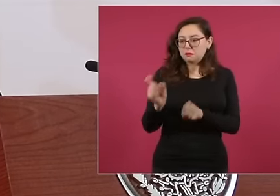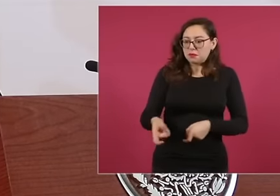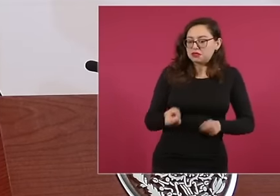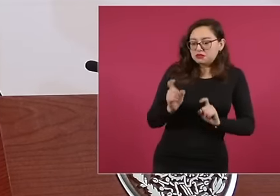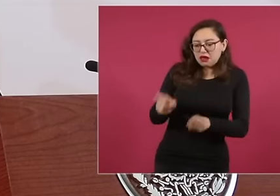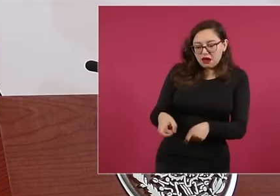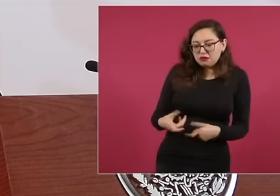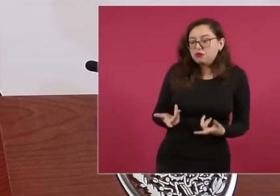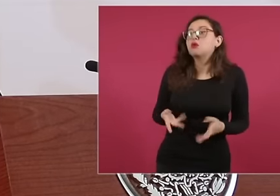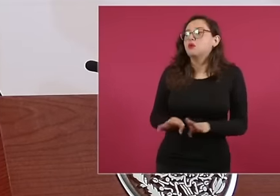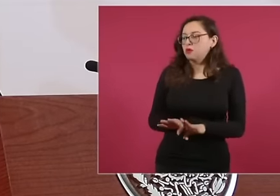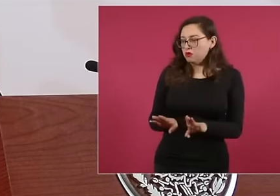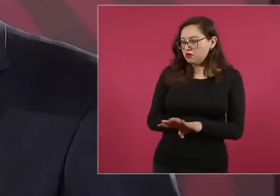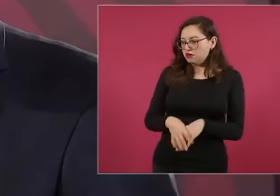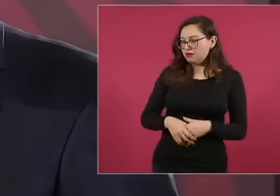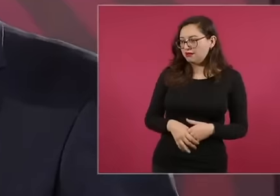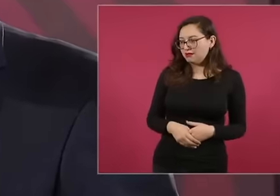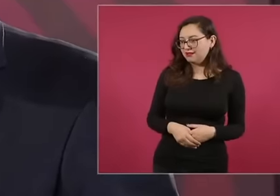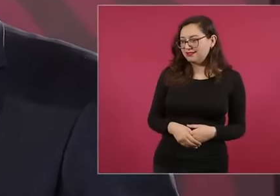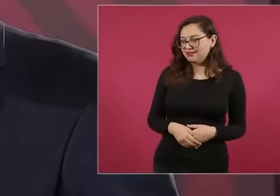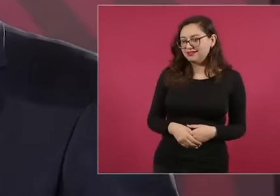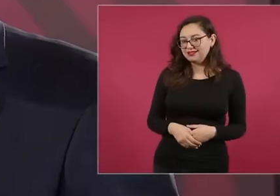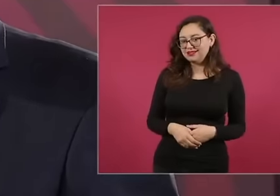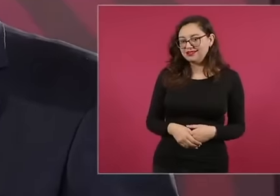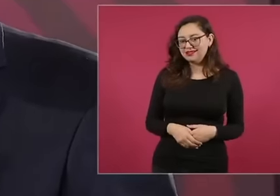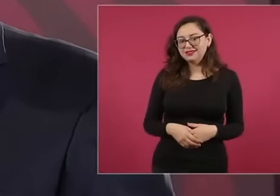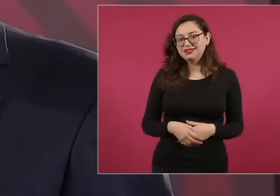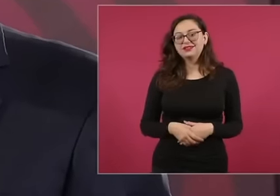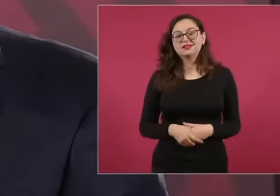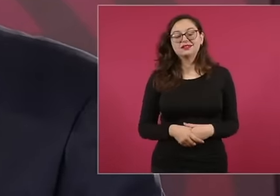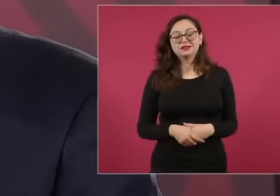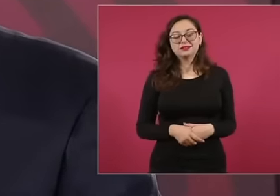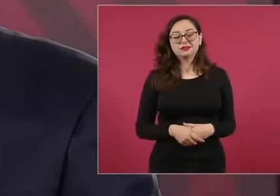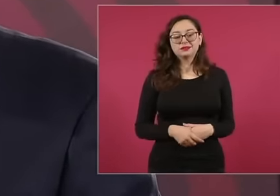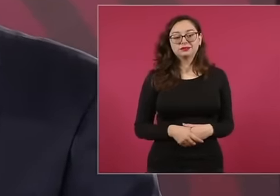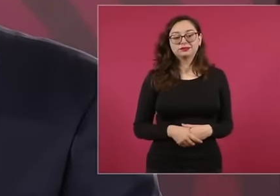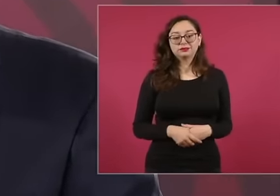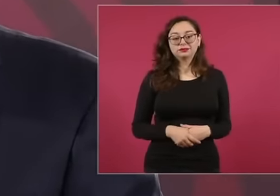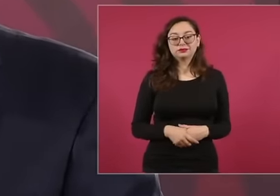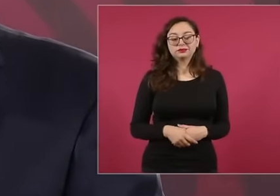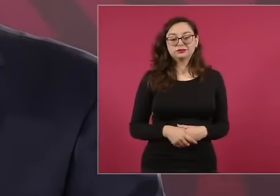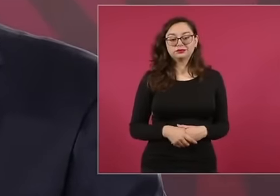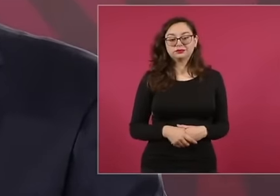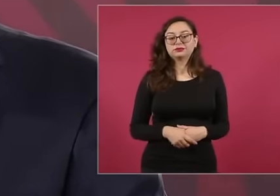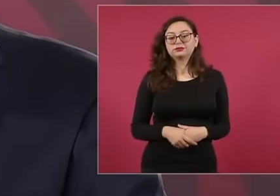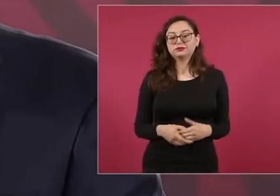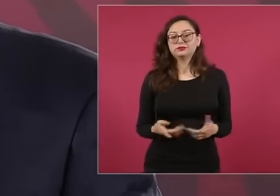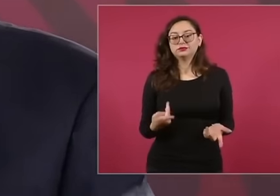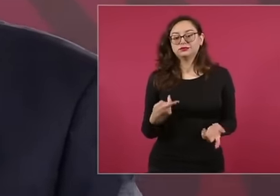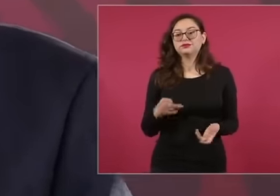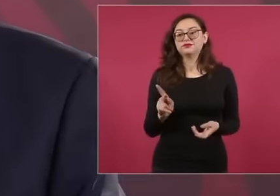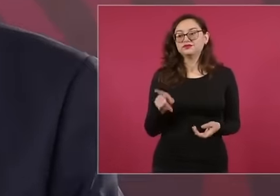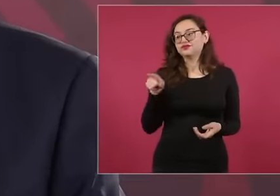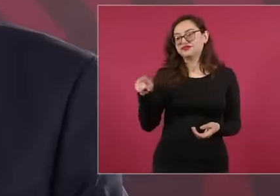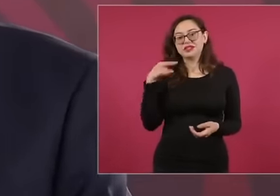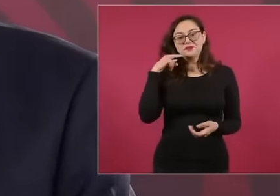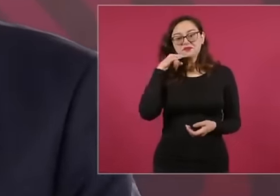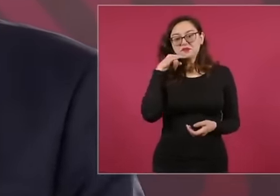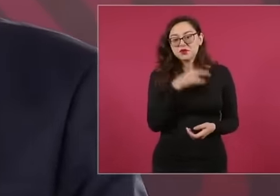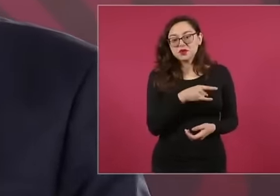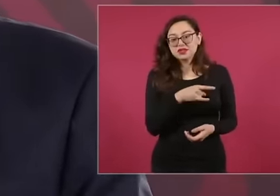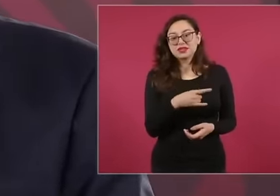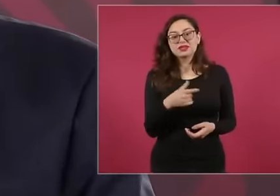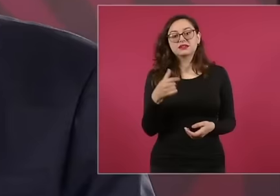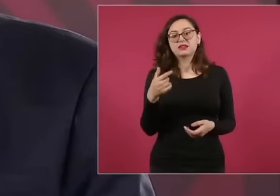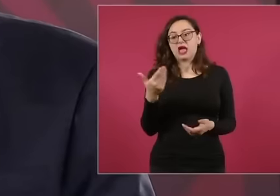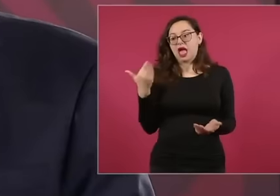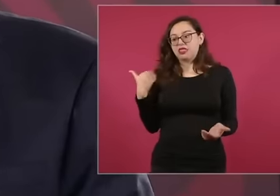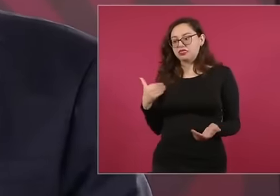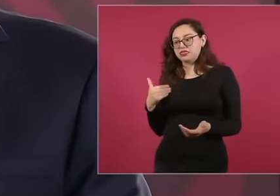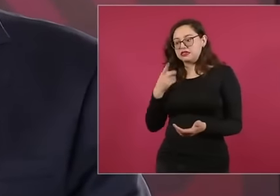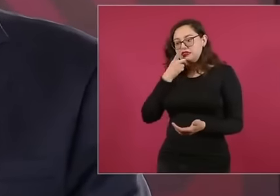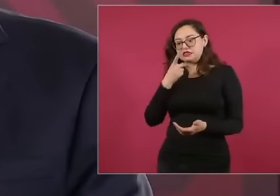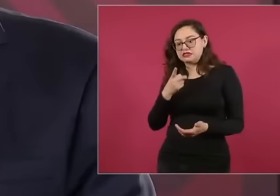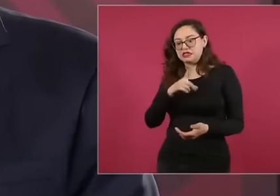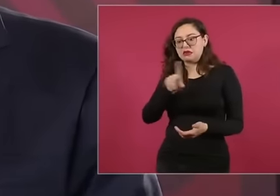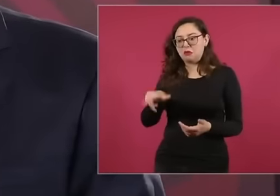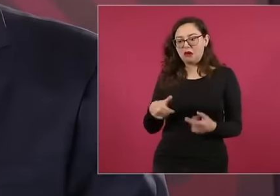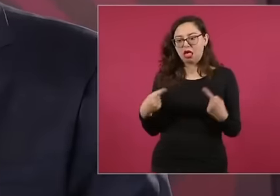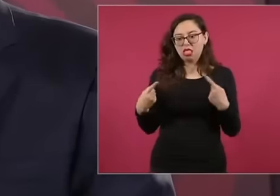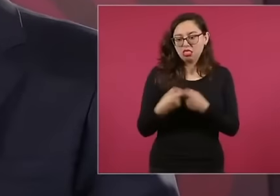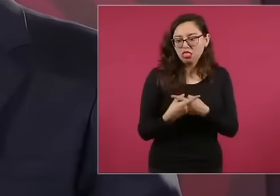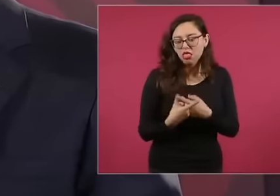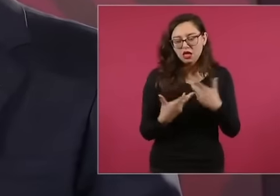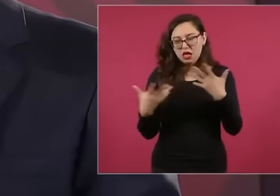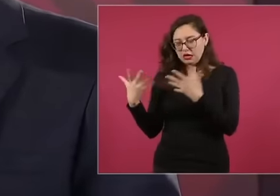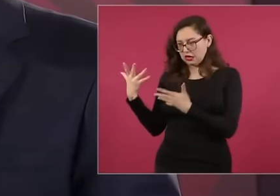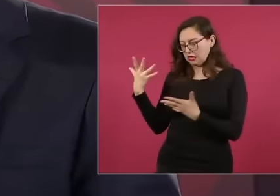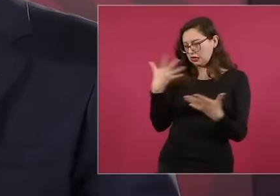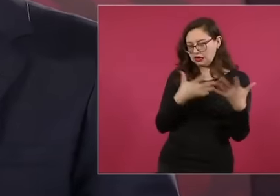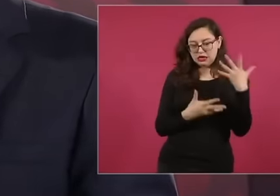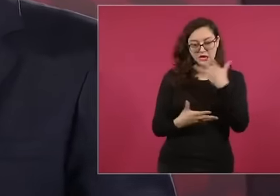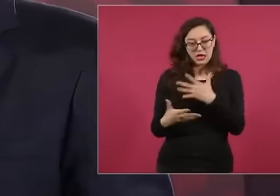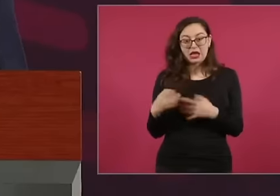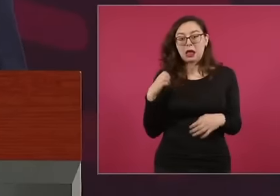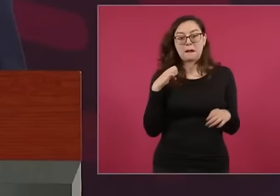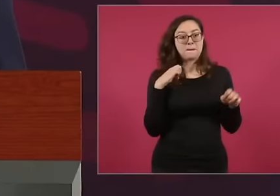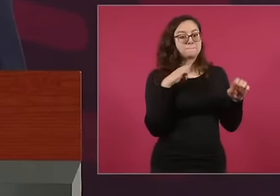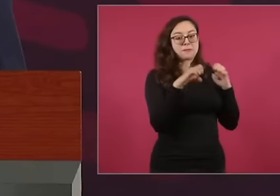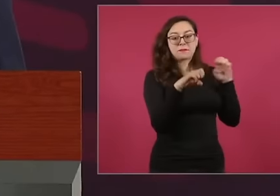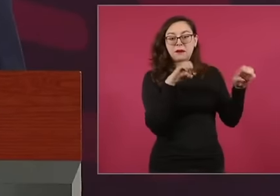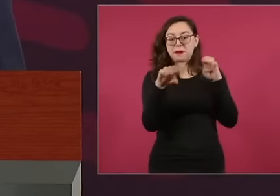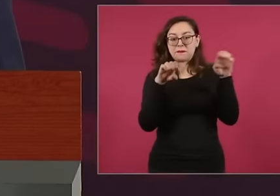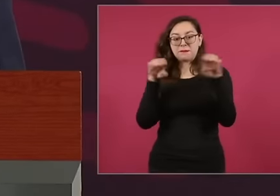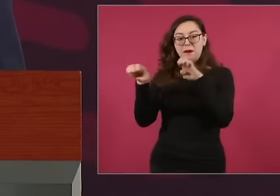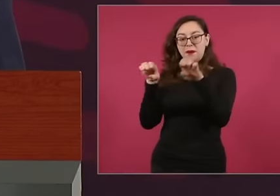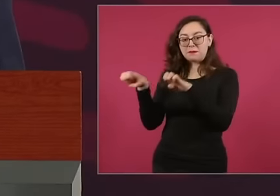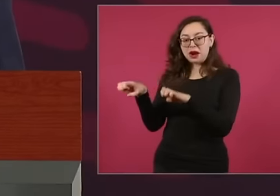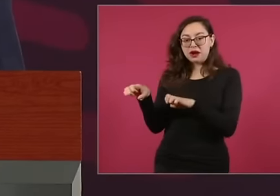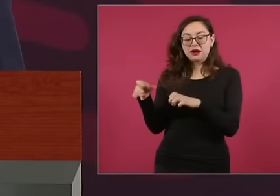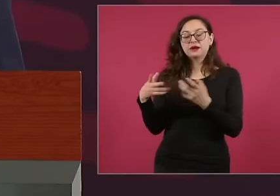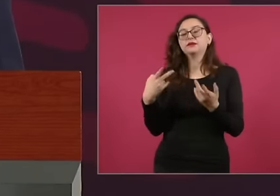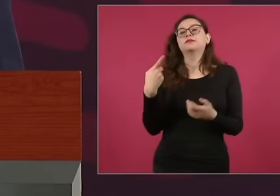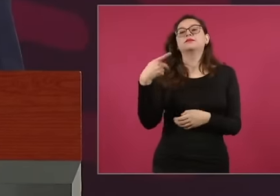hey, that hypocrisy, not wanting to deceive anything other than that people are very aware. It's